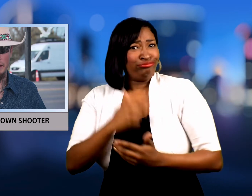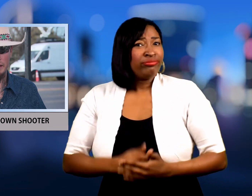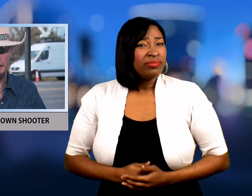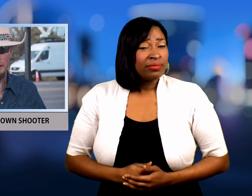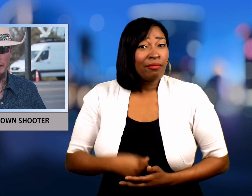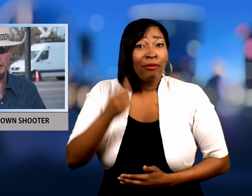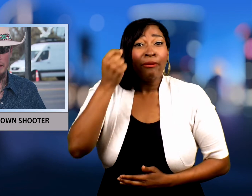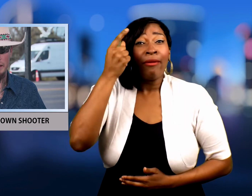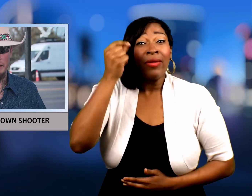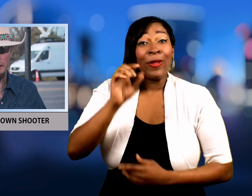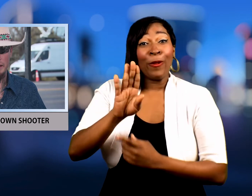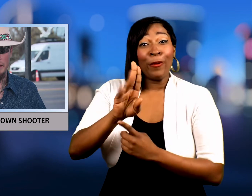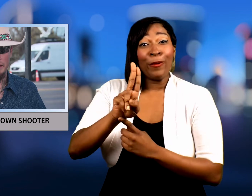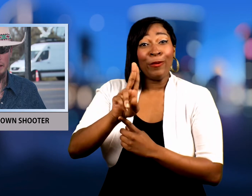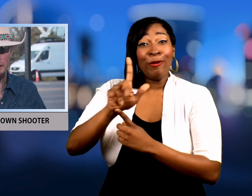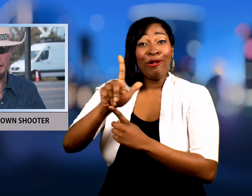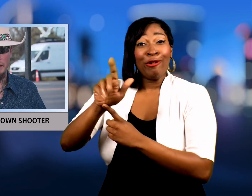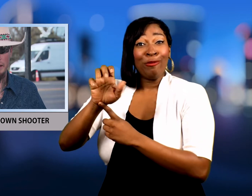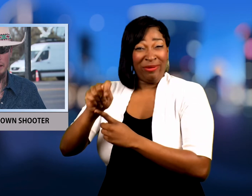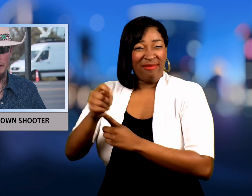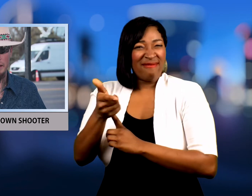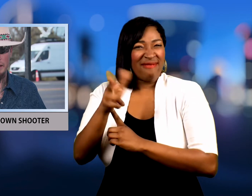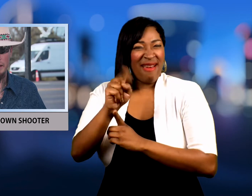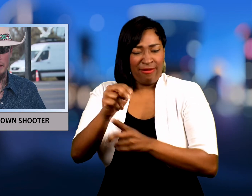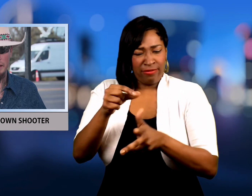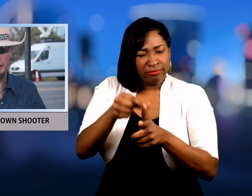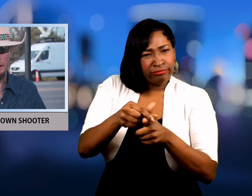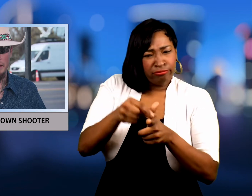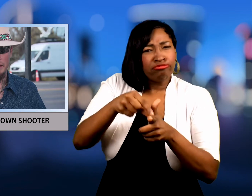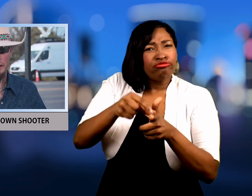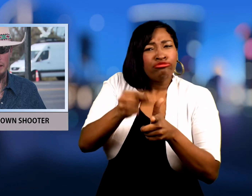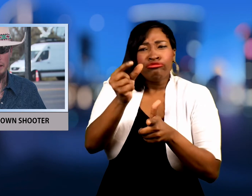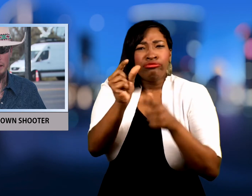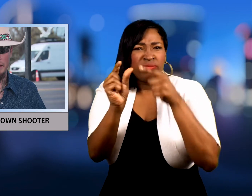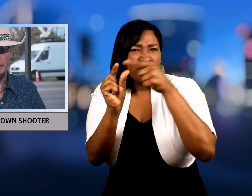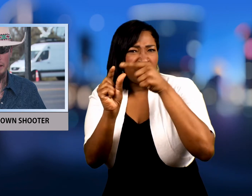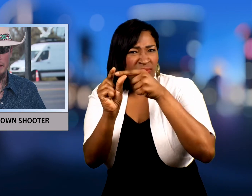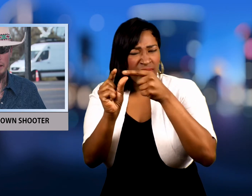saying if the bullet came from the shoot out with the